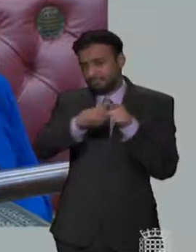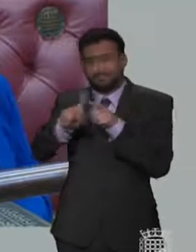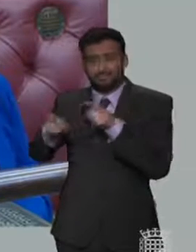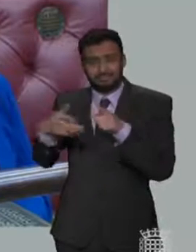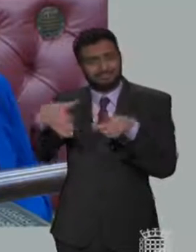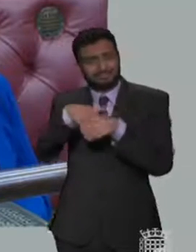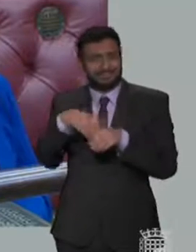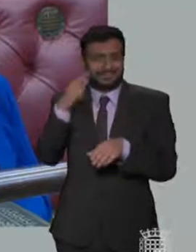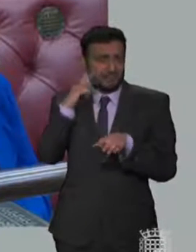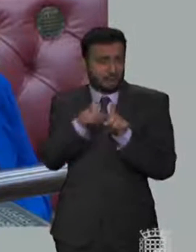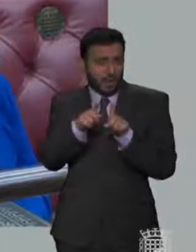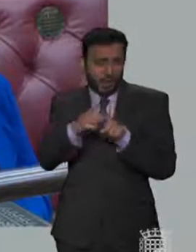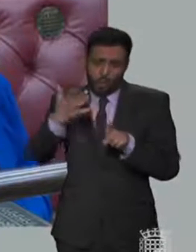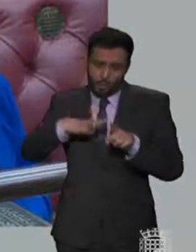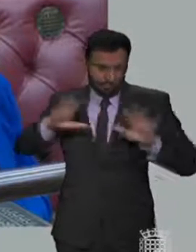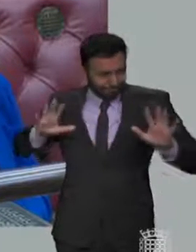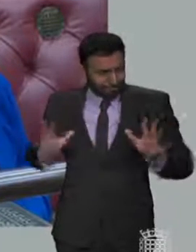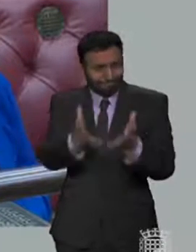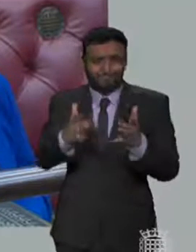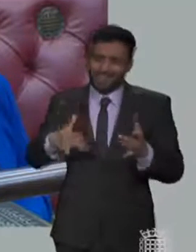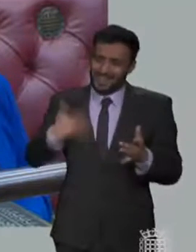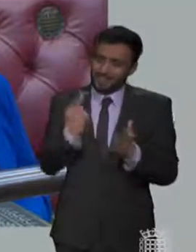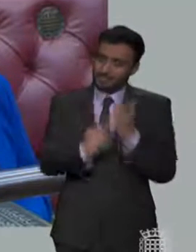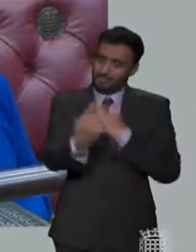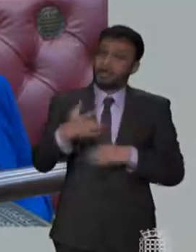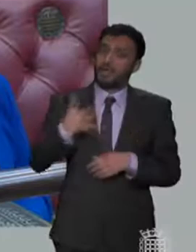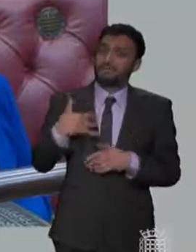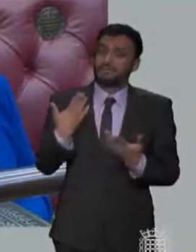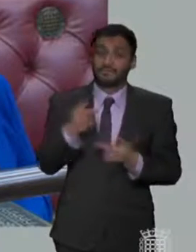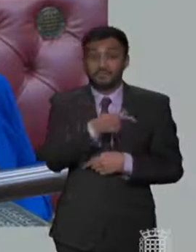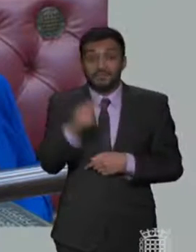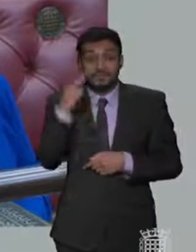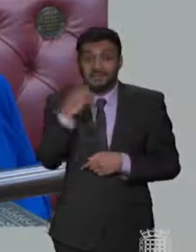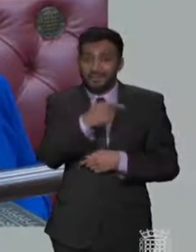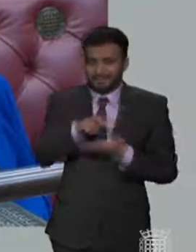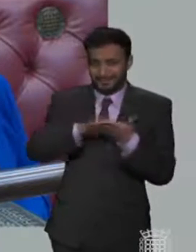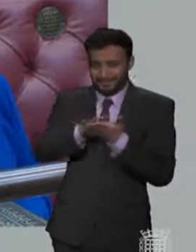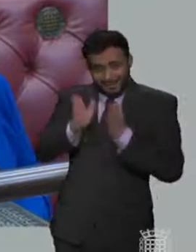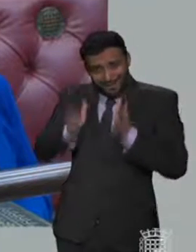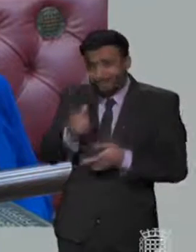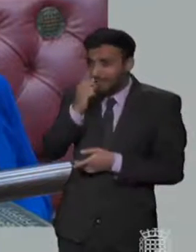for deaf people this must include the ability to communicate with others through bsl or other